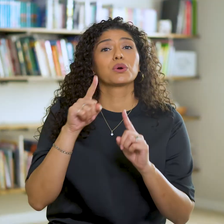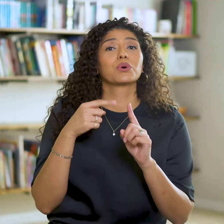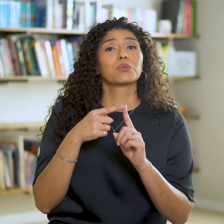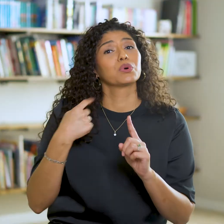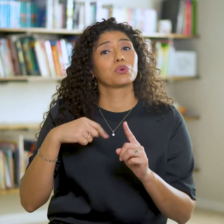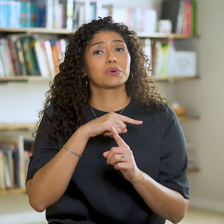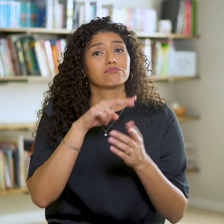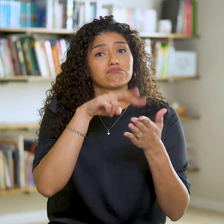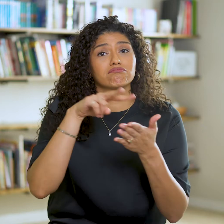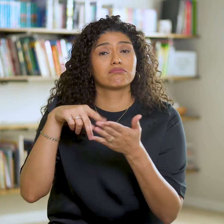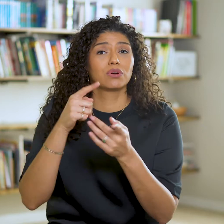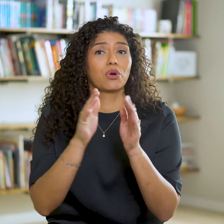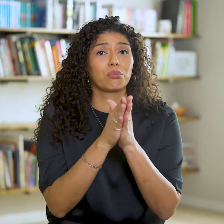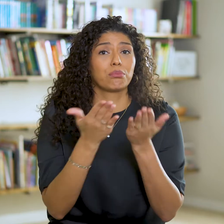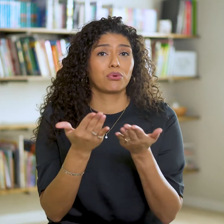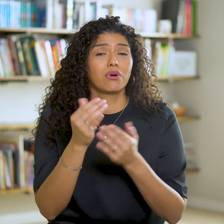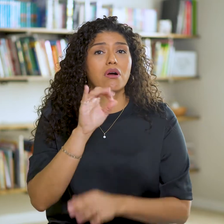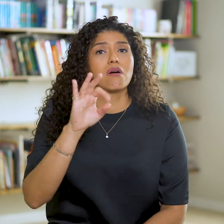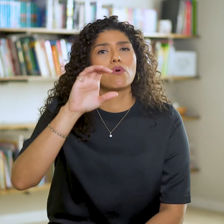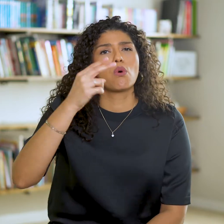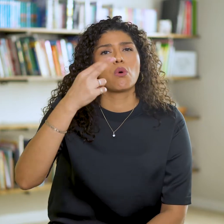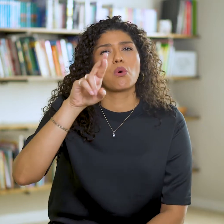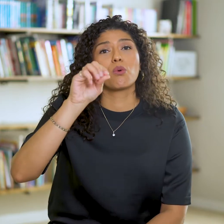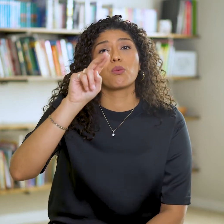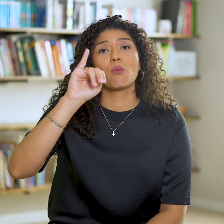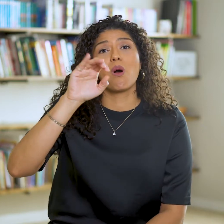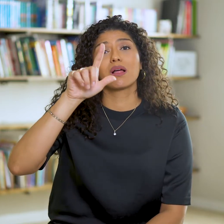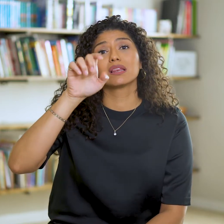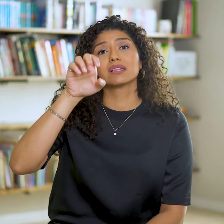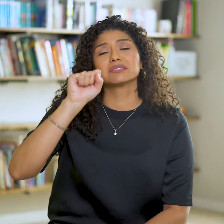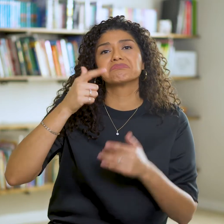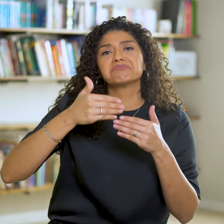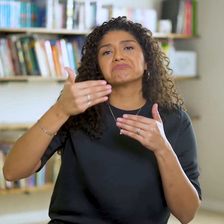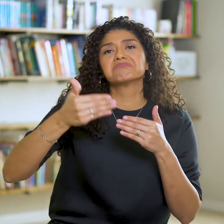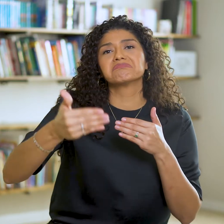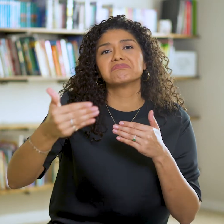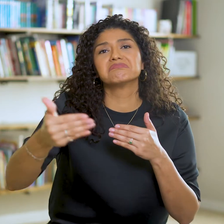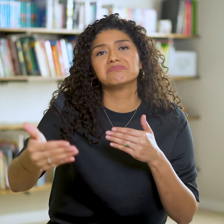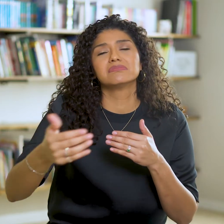As we drop into the books of Chronicles from time to time,